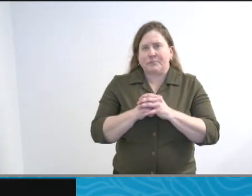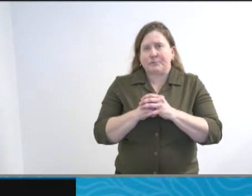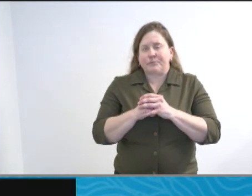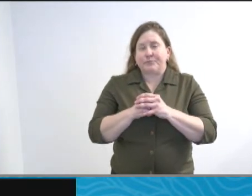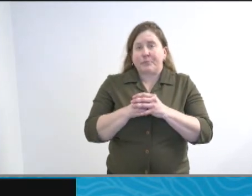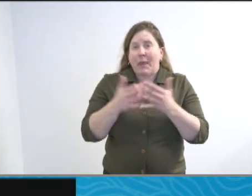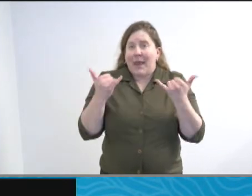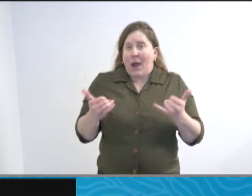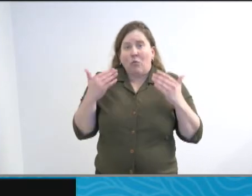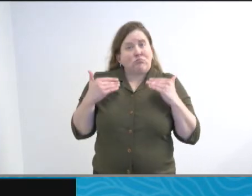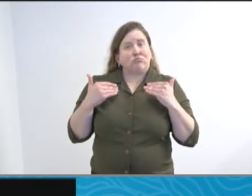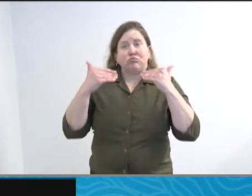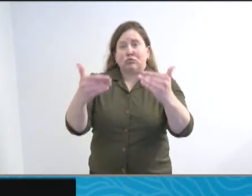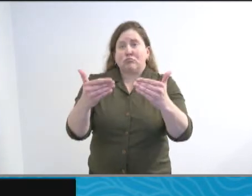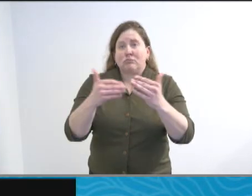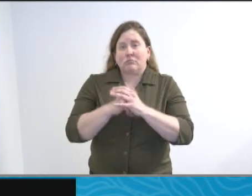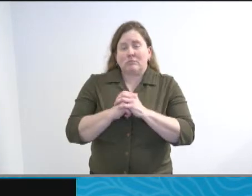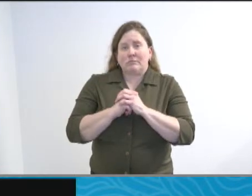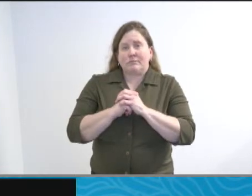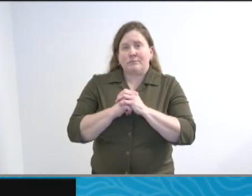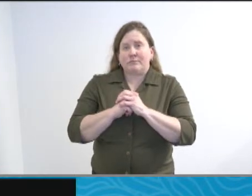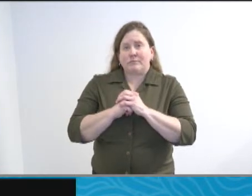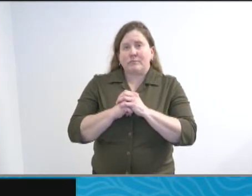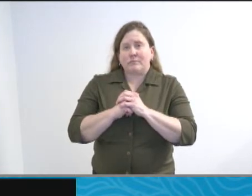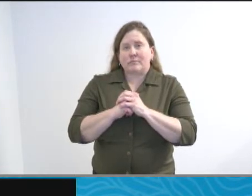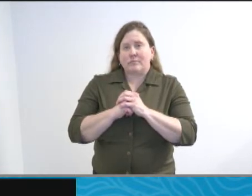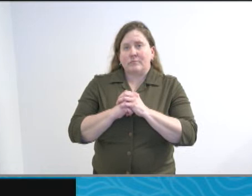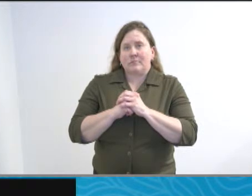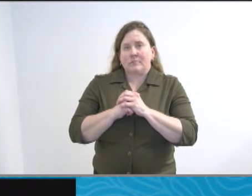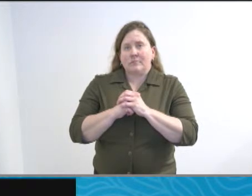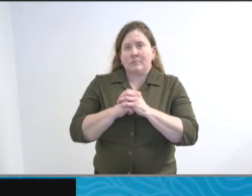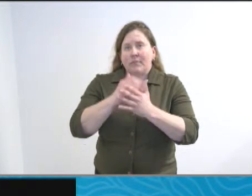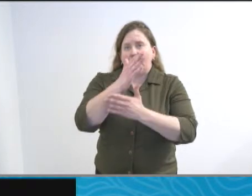we're gonna go ahead and jump right in to phase two as